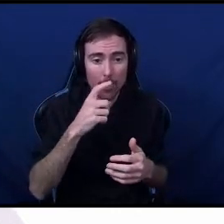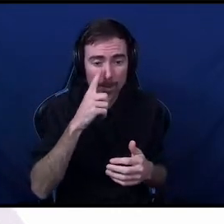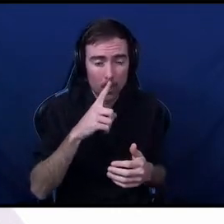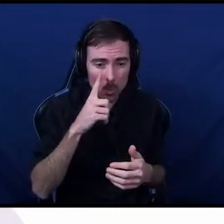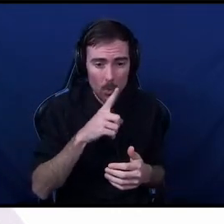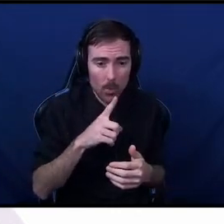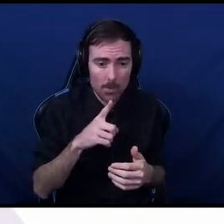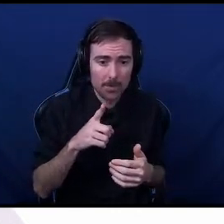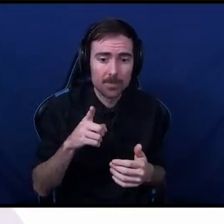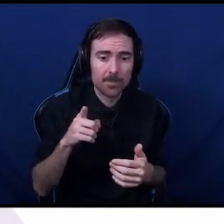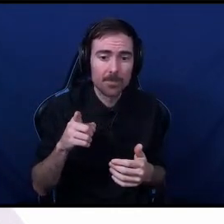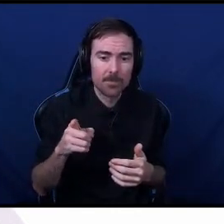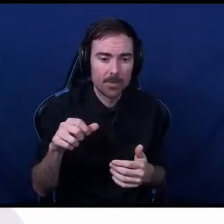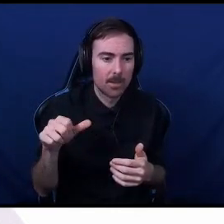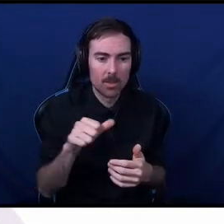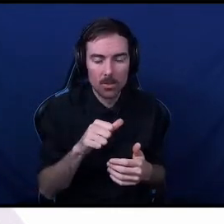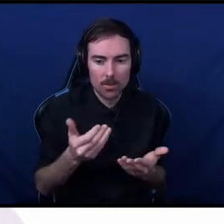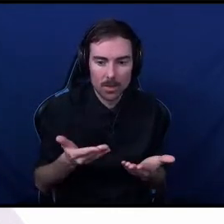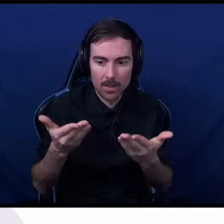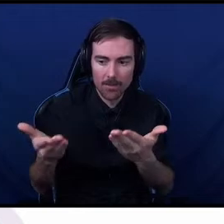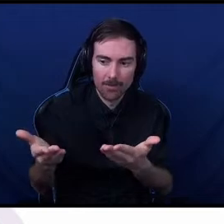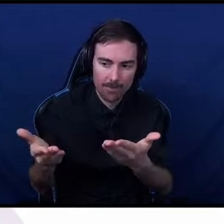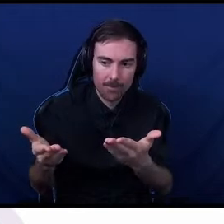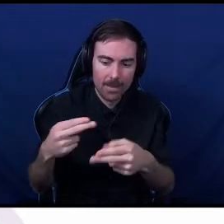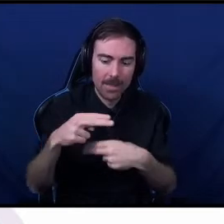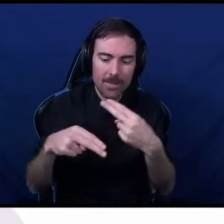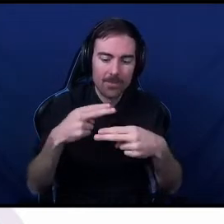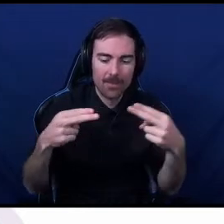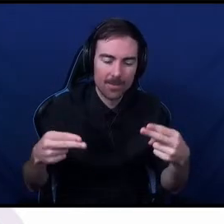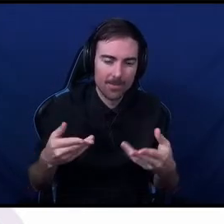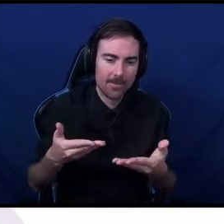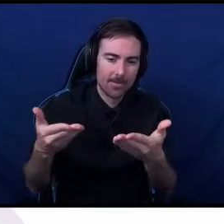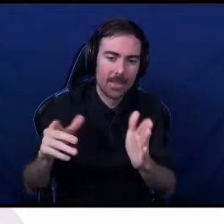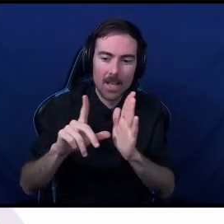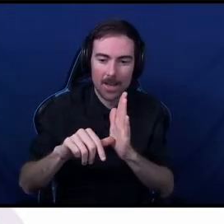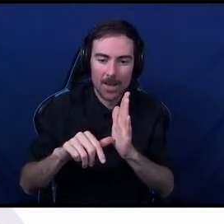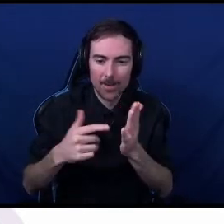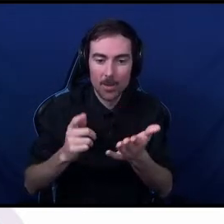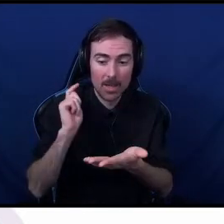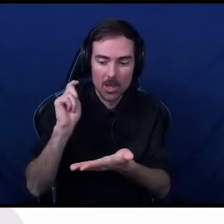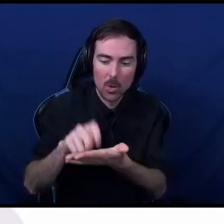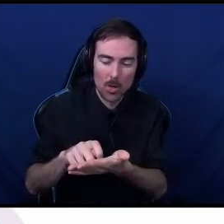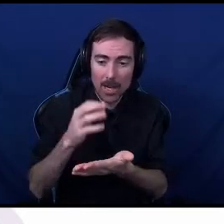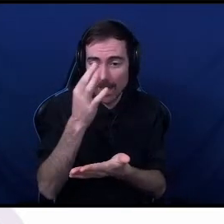almost like a gift of time. So if people, people have to go and donate hours they spend with the elderly, so that you build